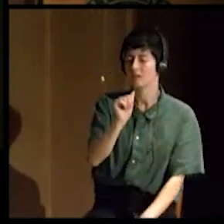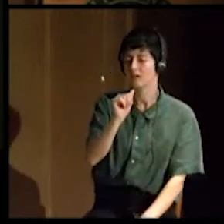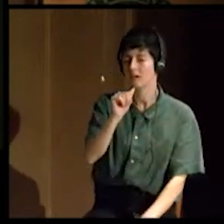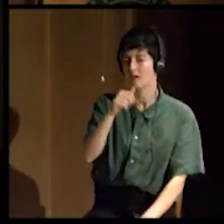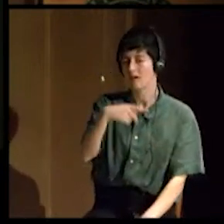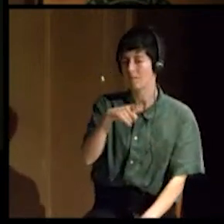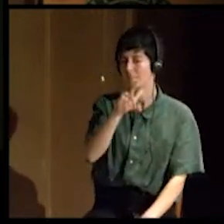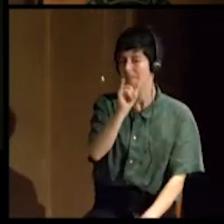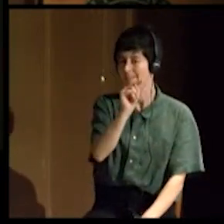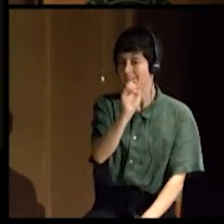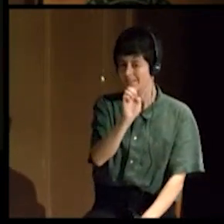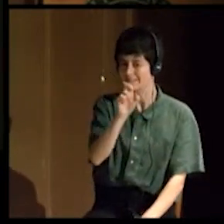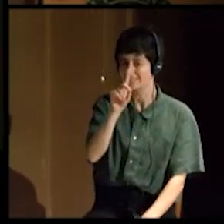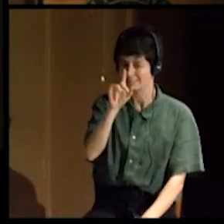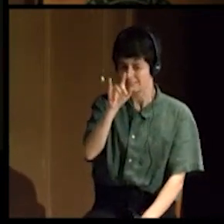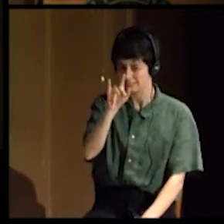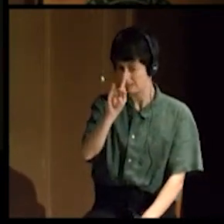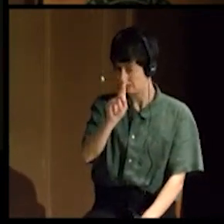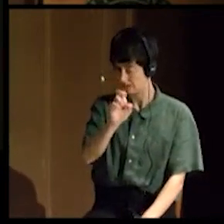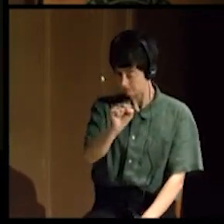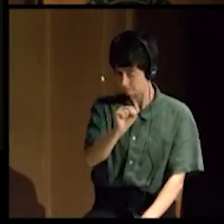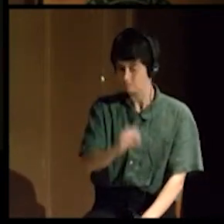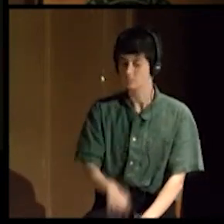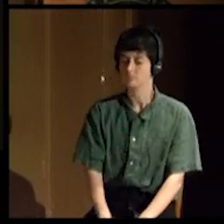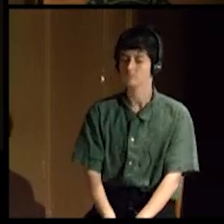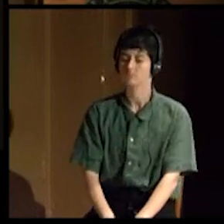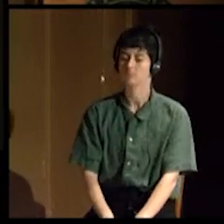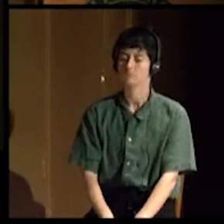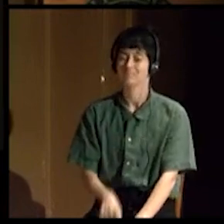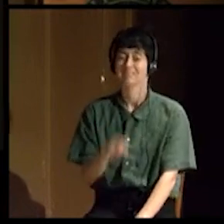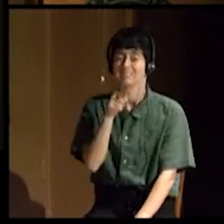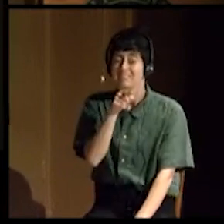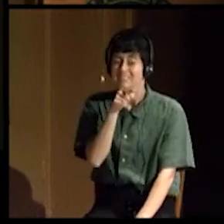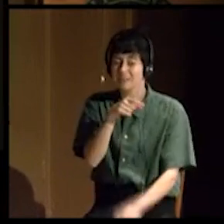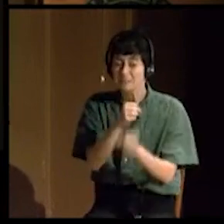And that means they're 97% glass. These were once a liquid.